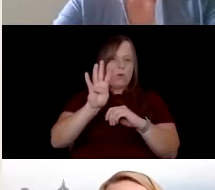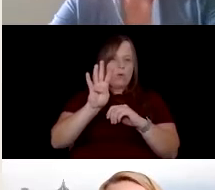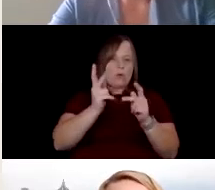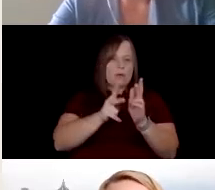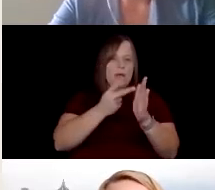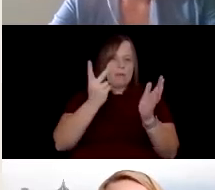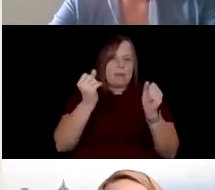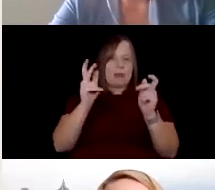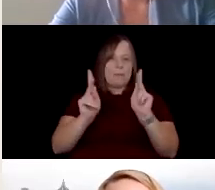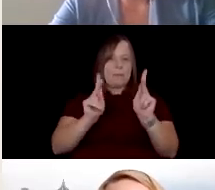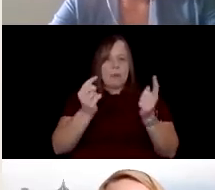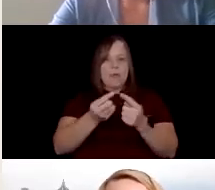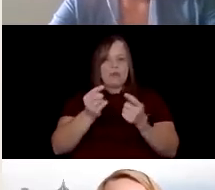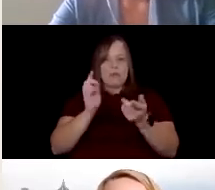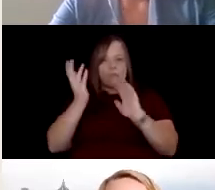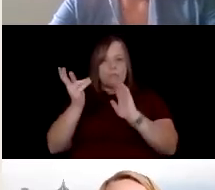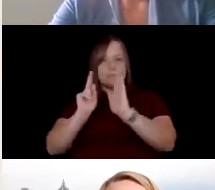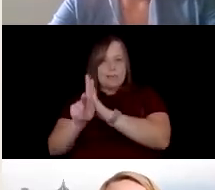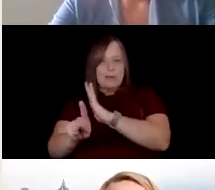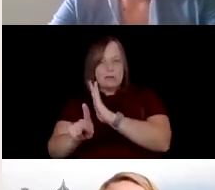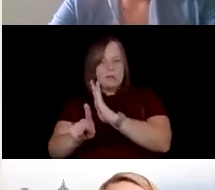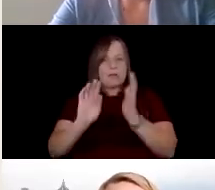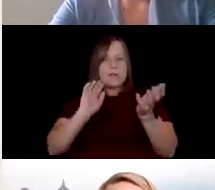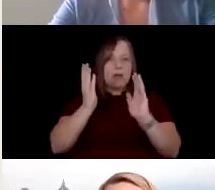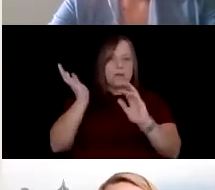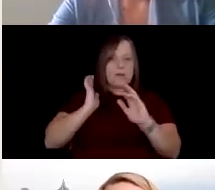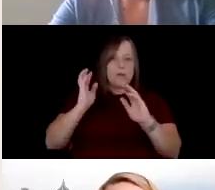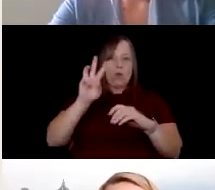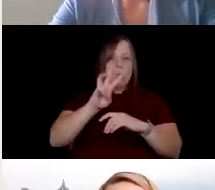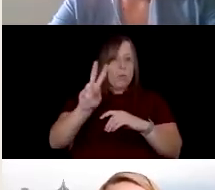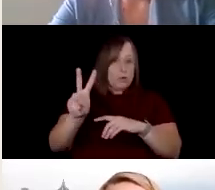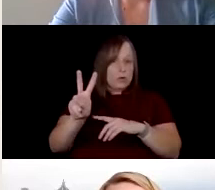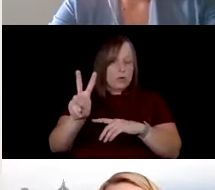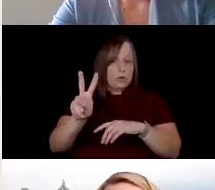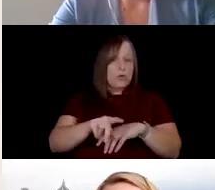are injured as are killed. If you compare that back to World War II, it's 1.7 to one,